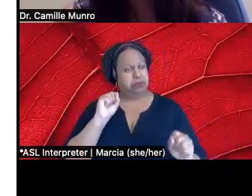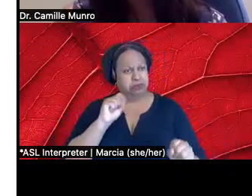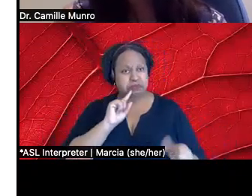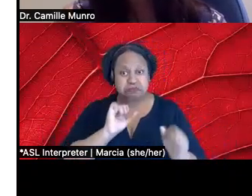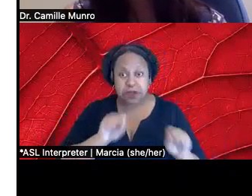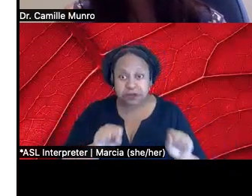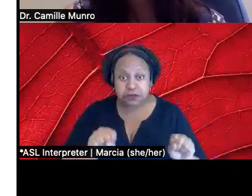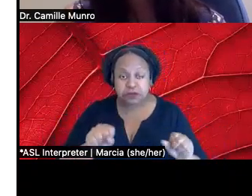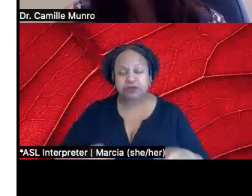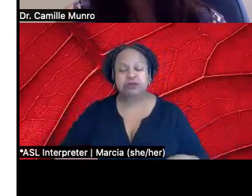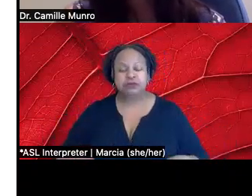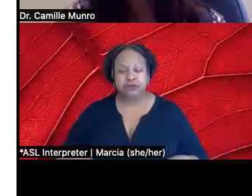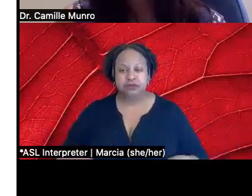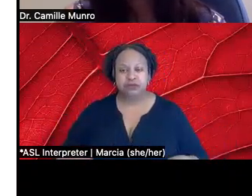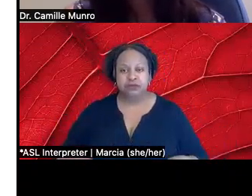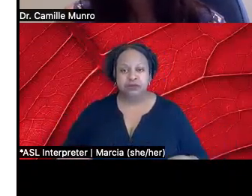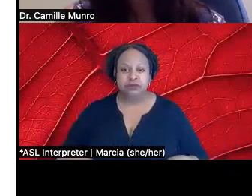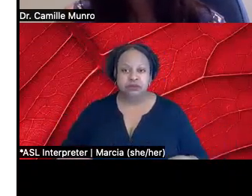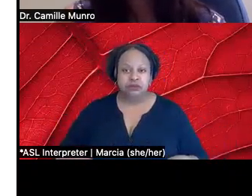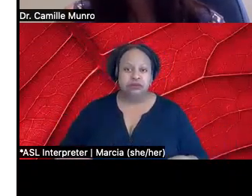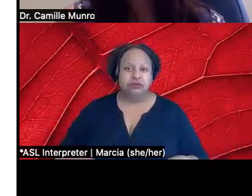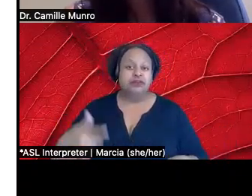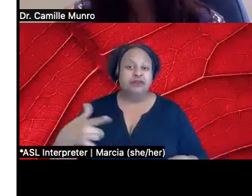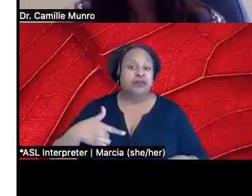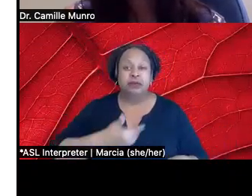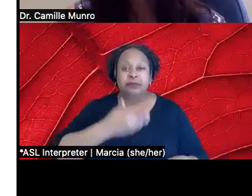And so the best way, I think in medicine to break the stigma is,